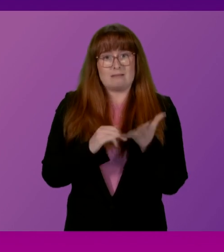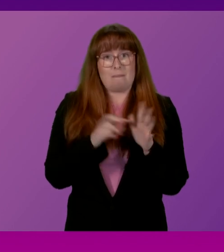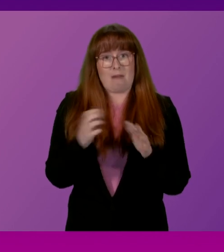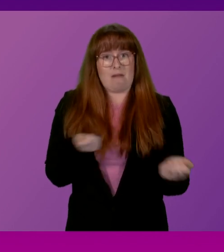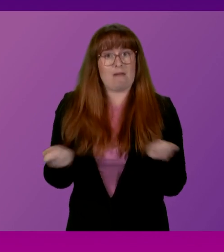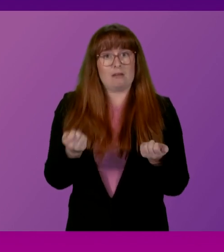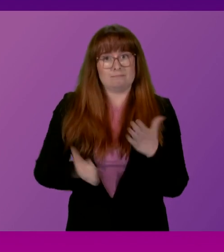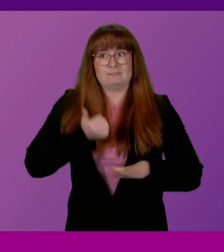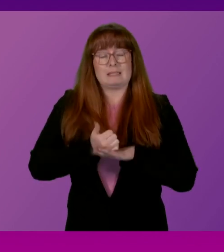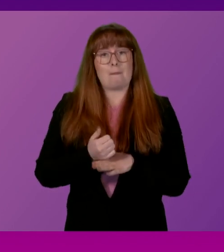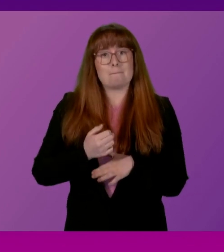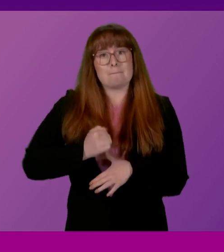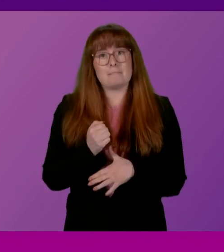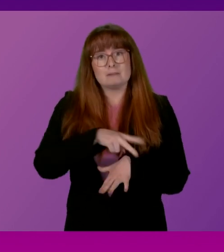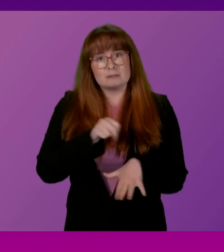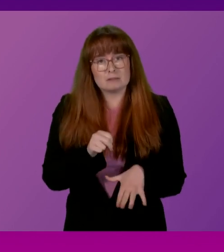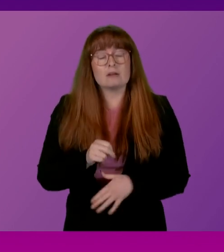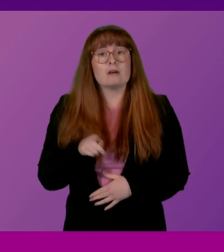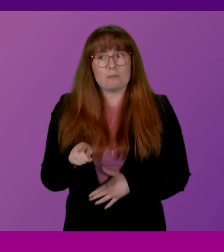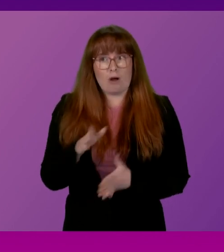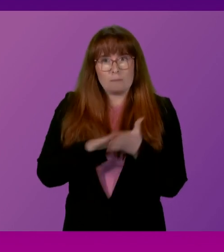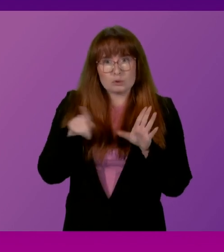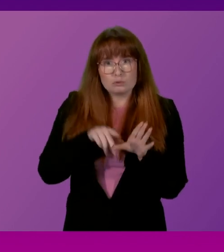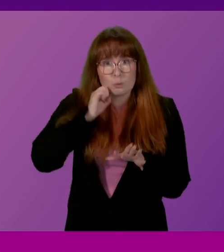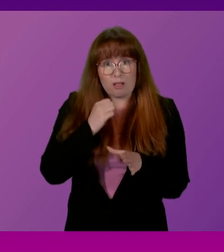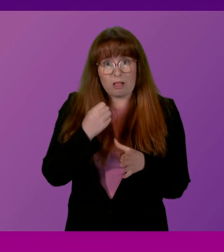How much lower will Humza Yousaf let them fall?